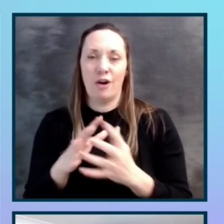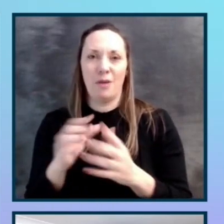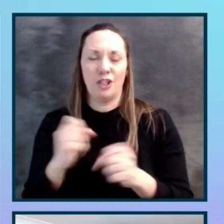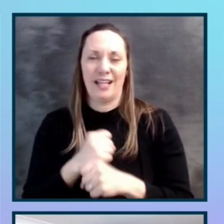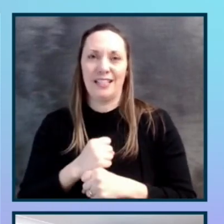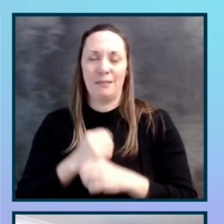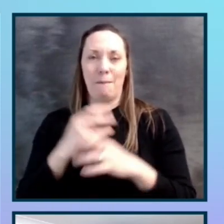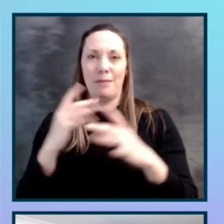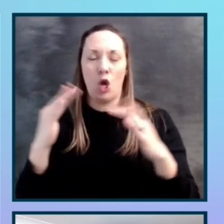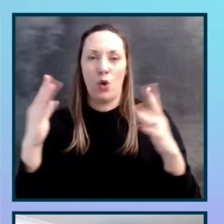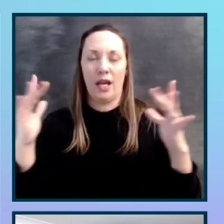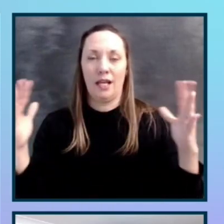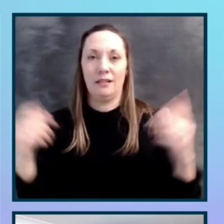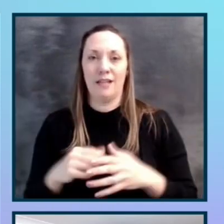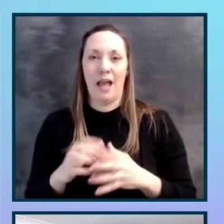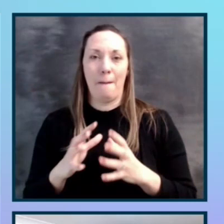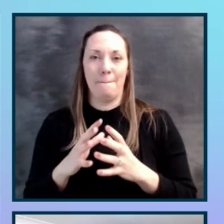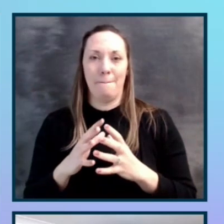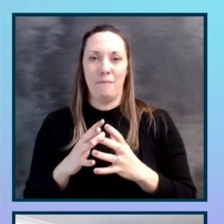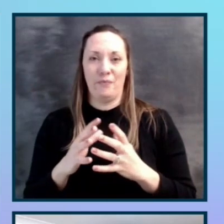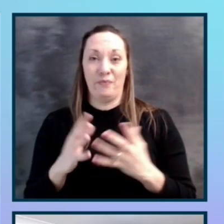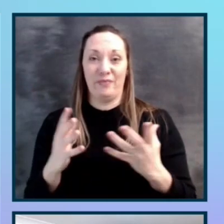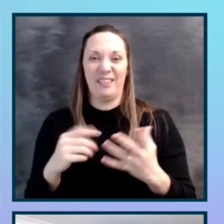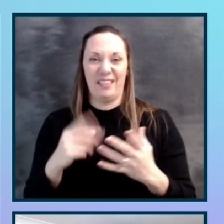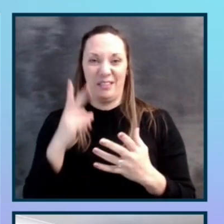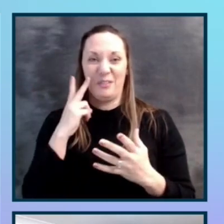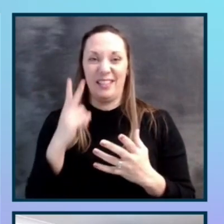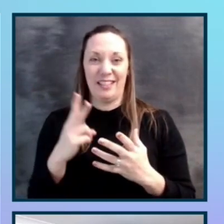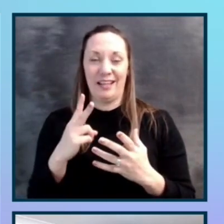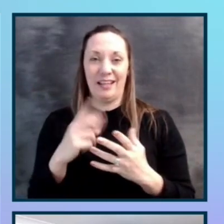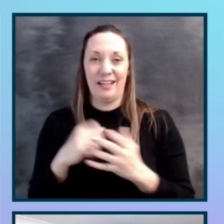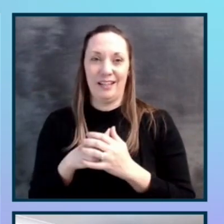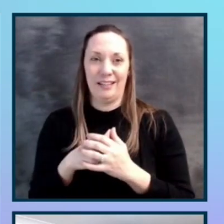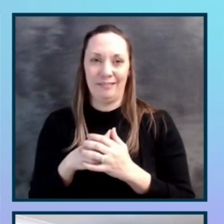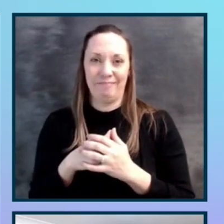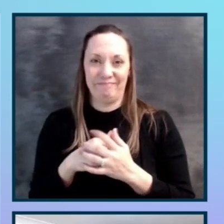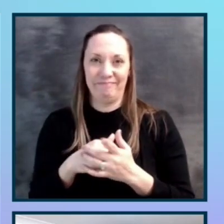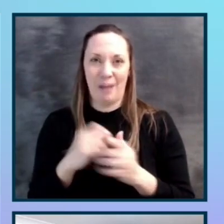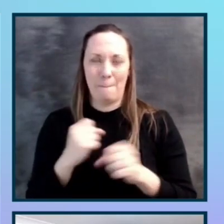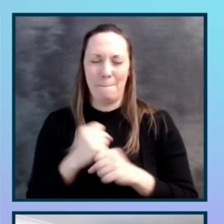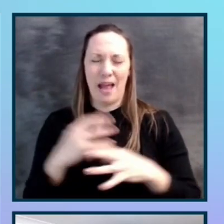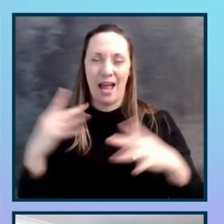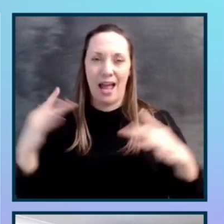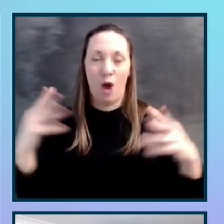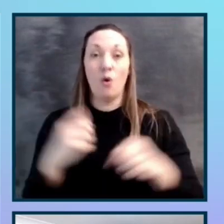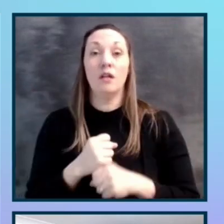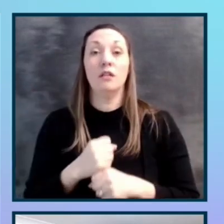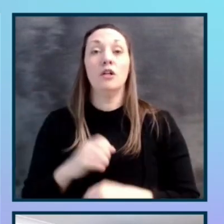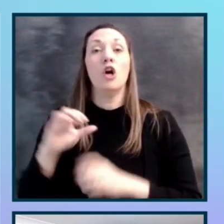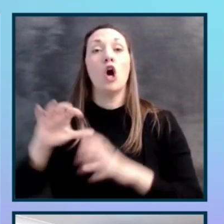in very much, you know, Rare Sea of Thieves' fashion. Crews. The amount of people I've crewed up with over the years